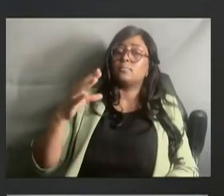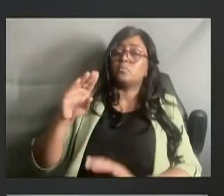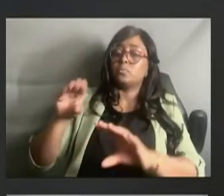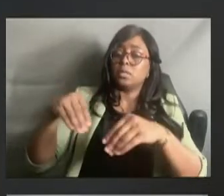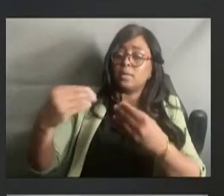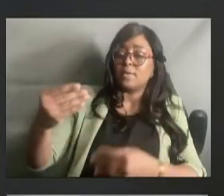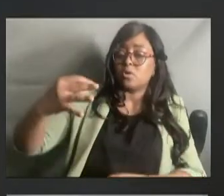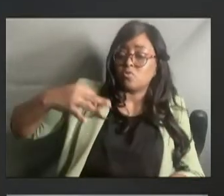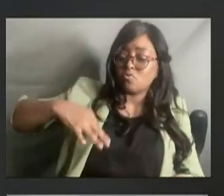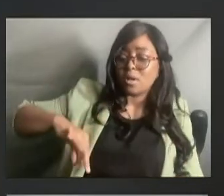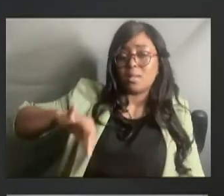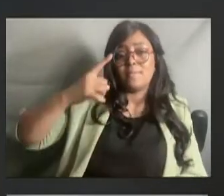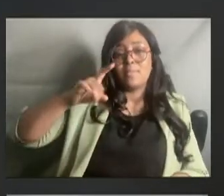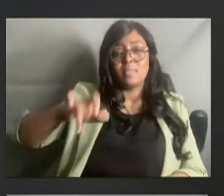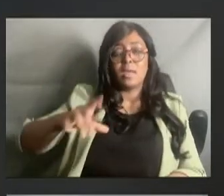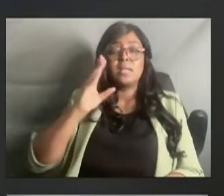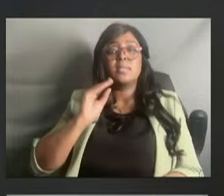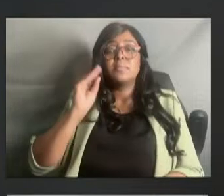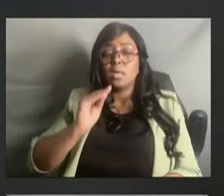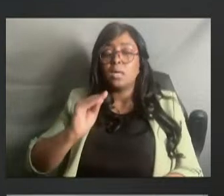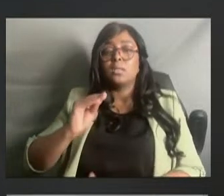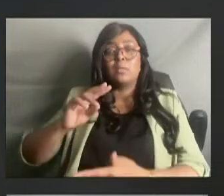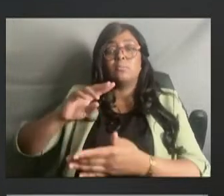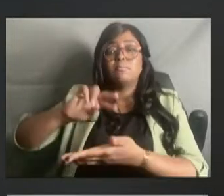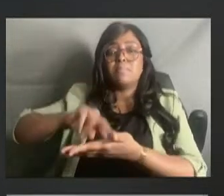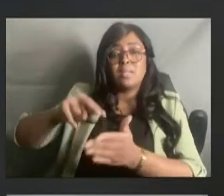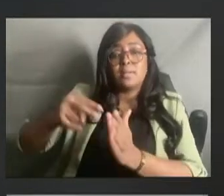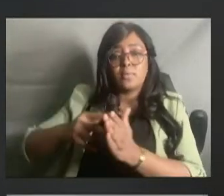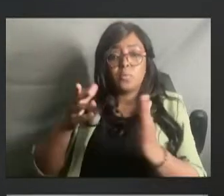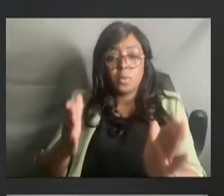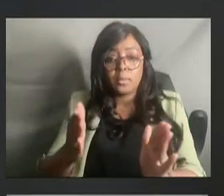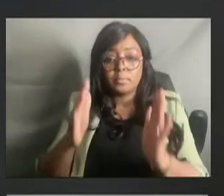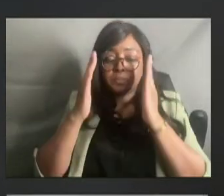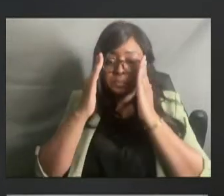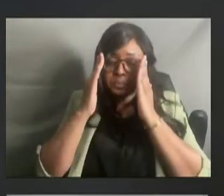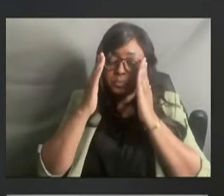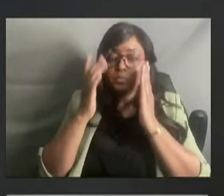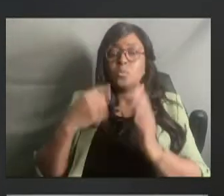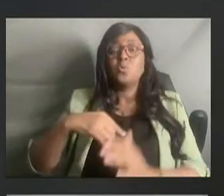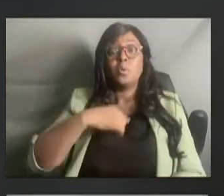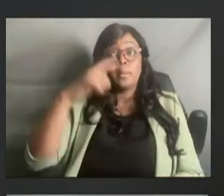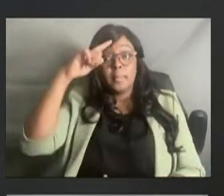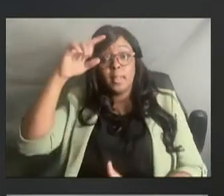something. And that we are